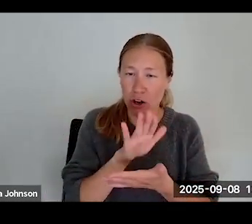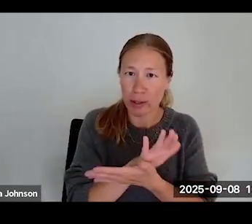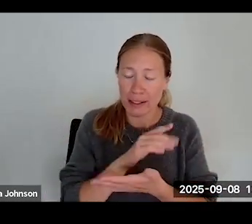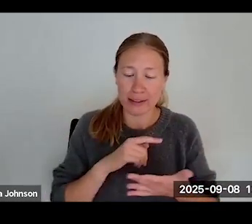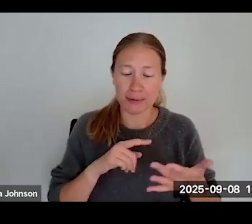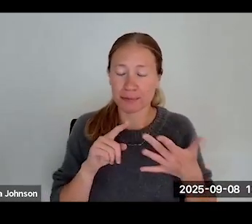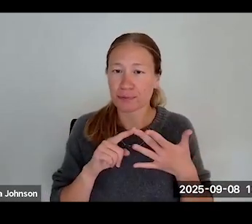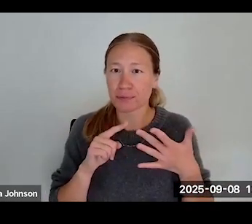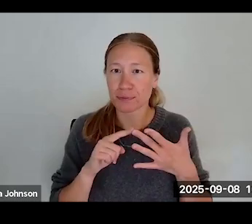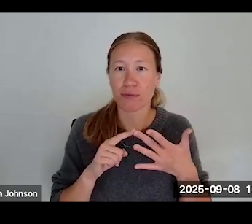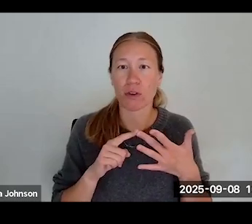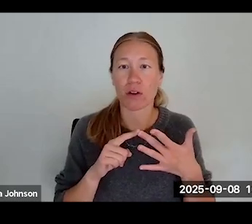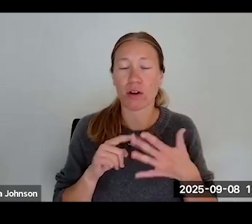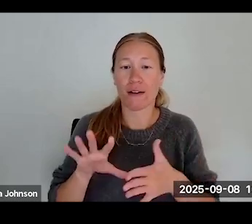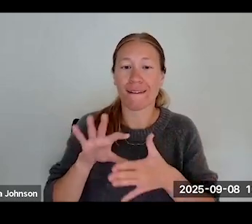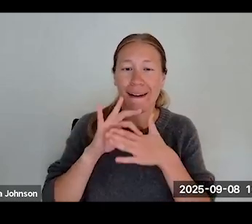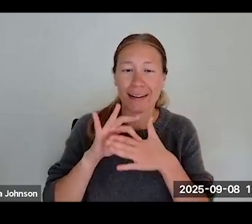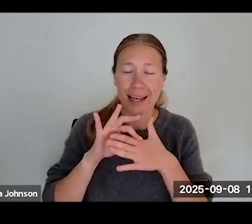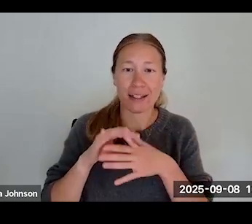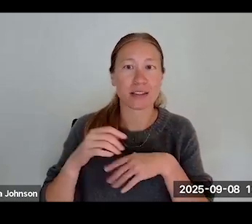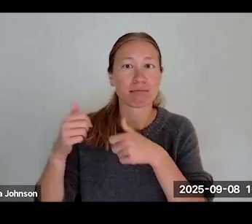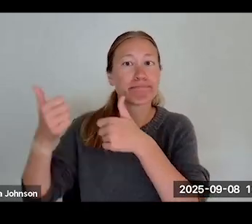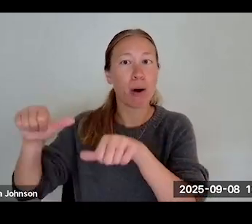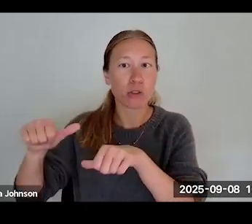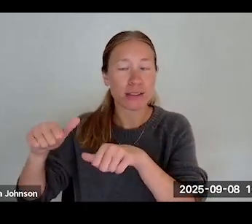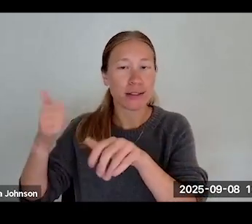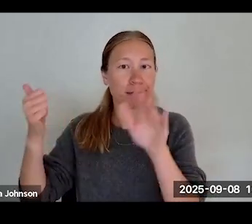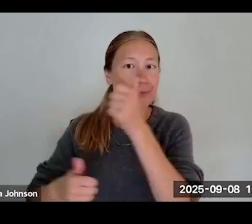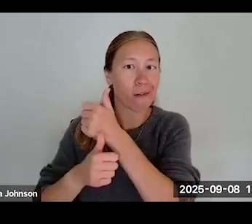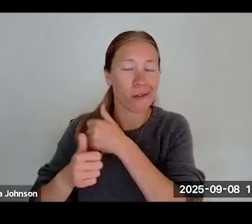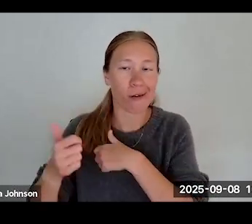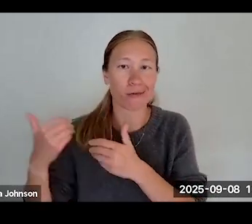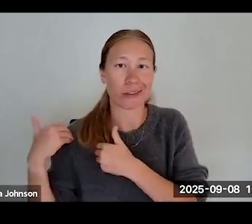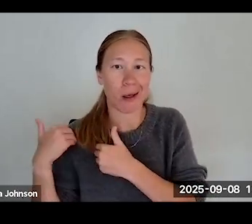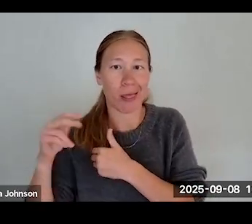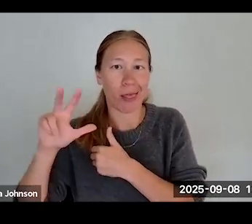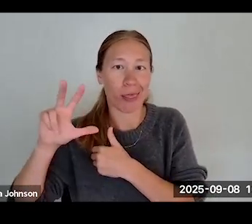The third exception is for content posted by a third party. The fourth exception